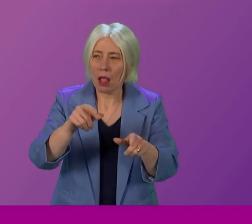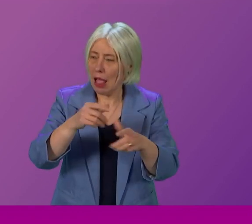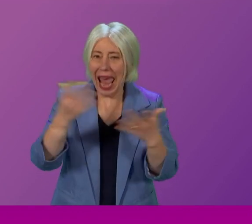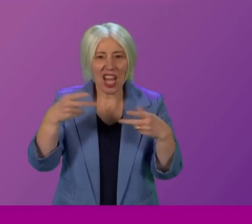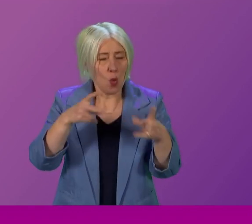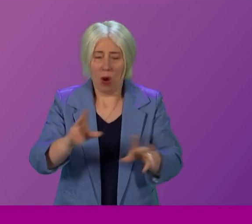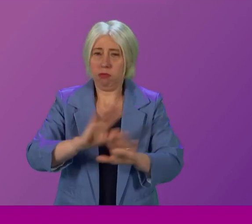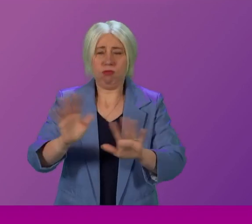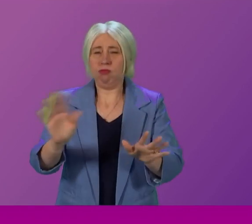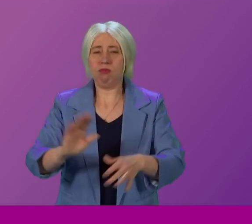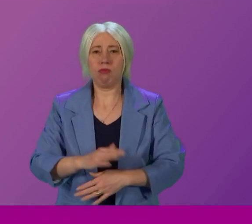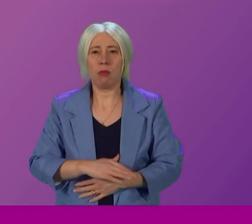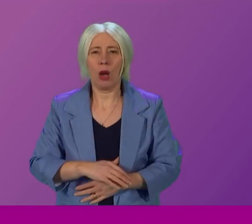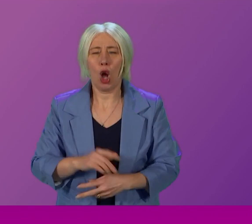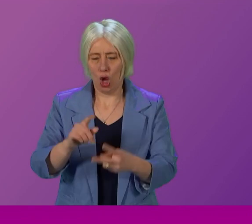Two issues, both of which are important, were raised in the course of that question: